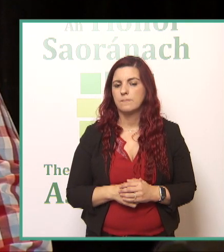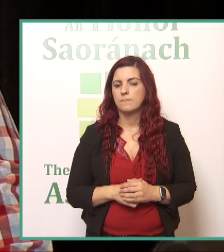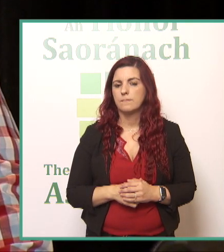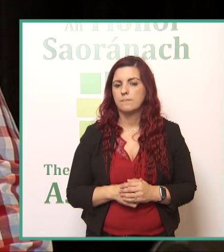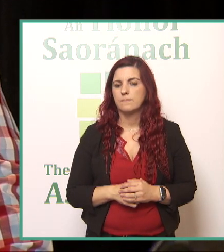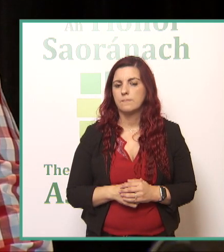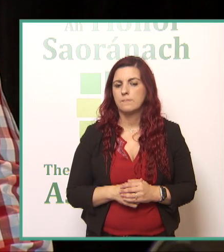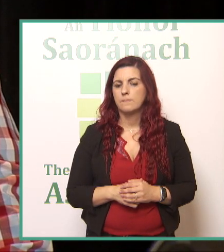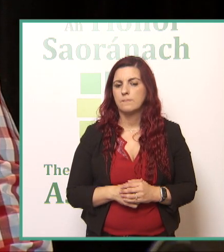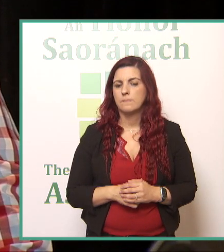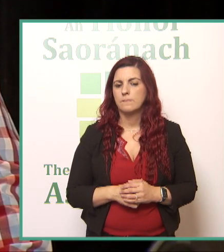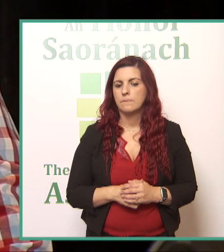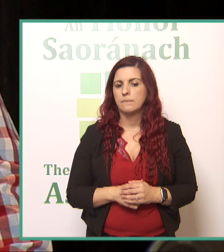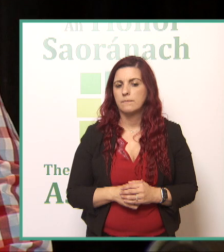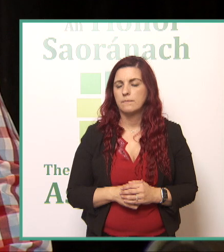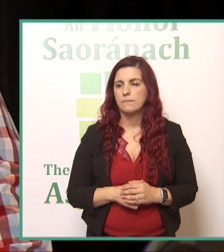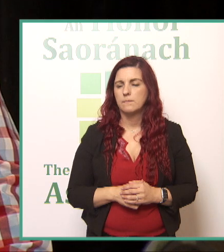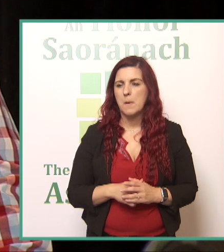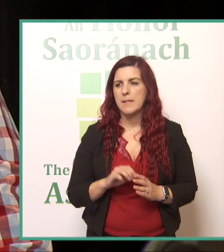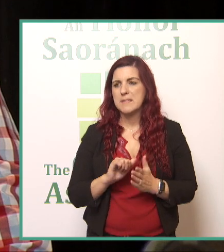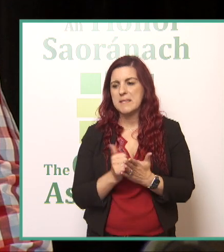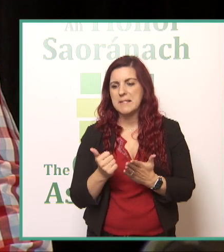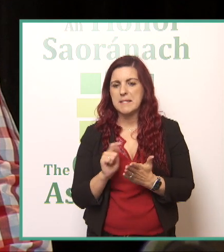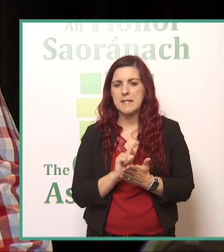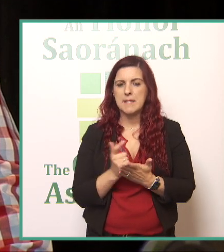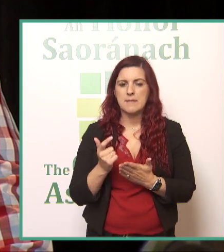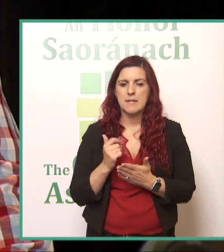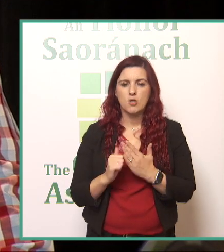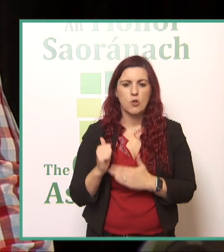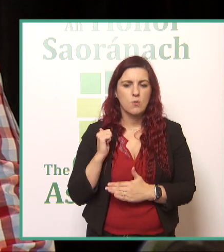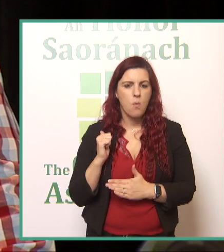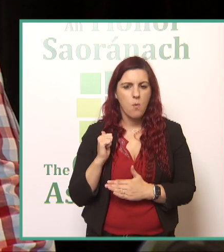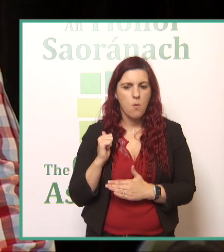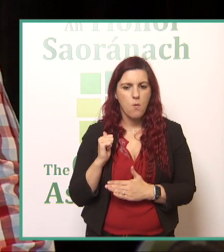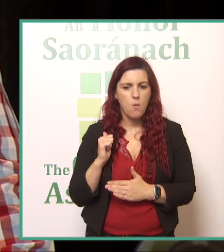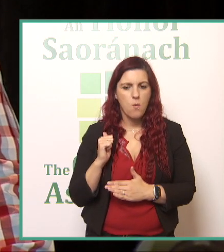16 17 years ago. We were approached and